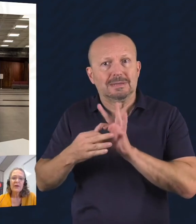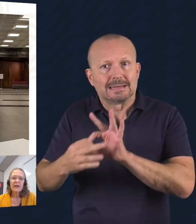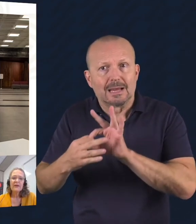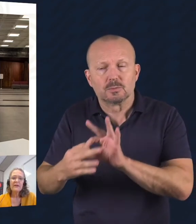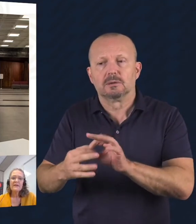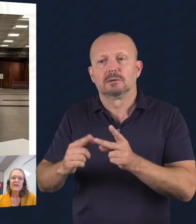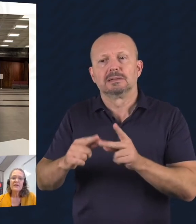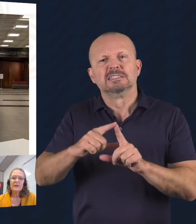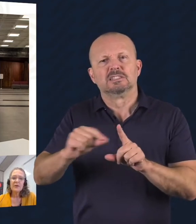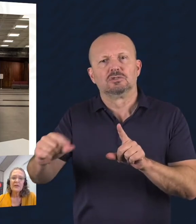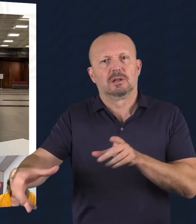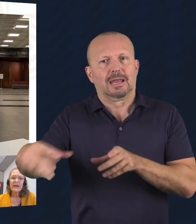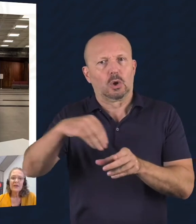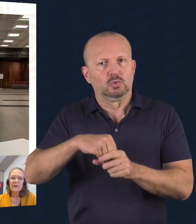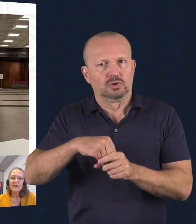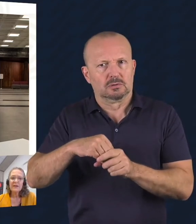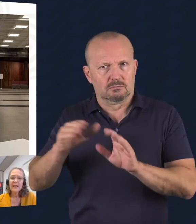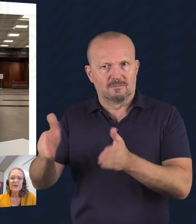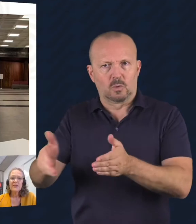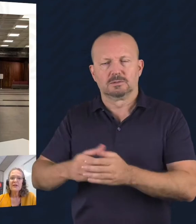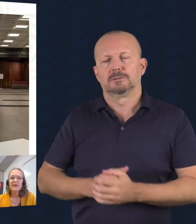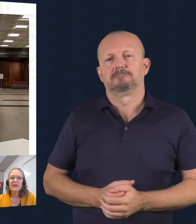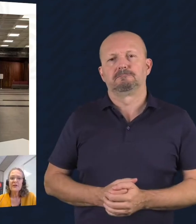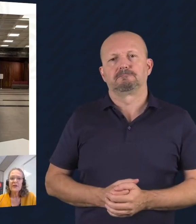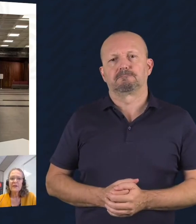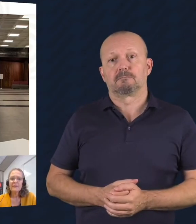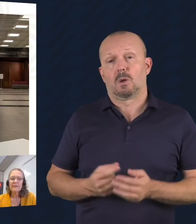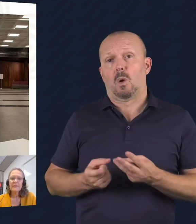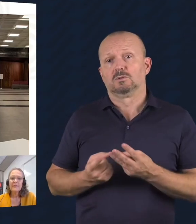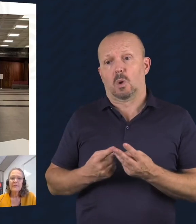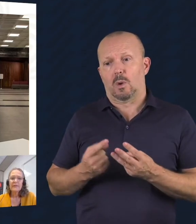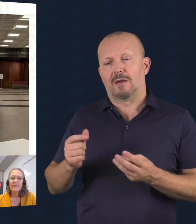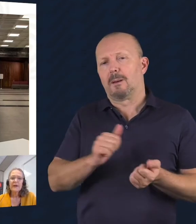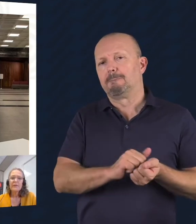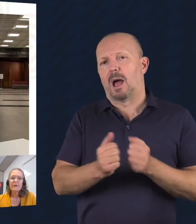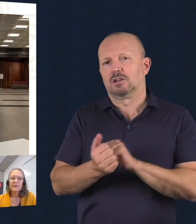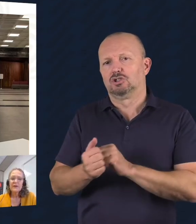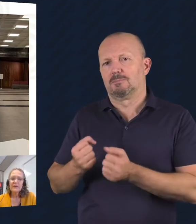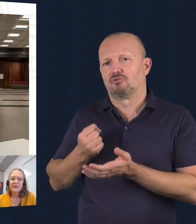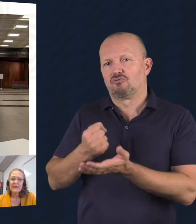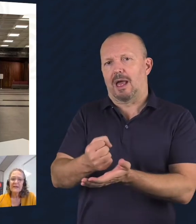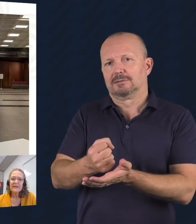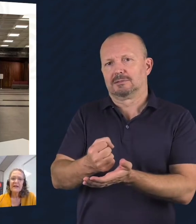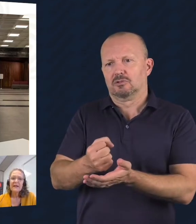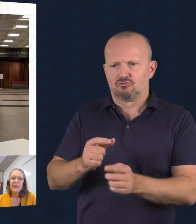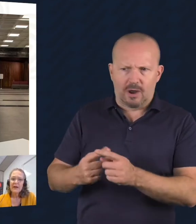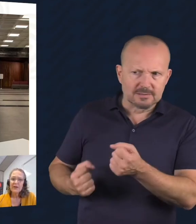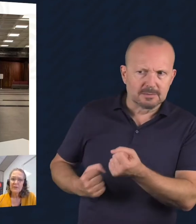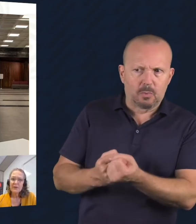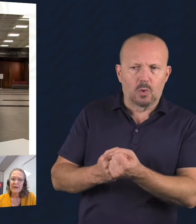areas such as community engagement and digital inclusion. We've also invested in partnership grants